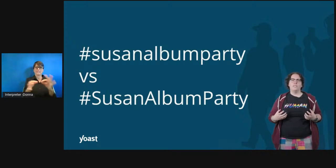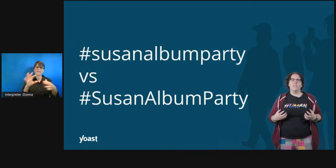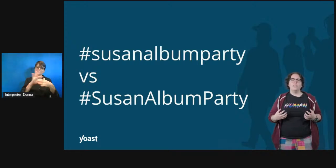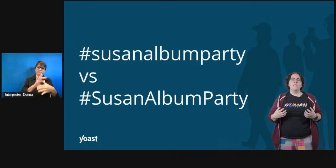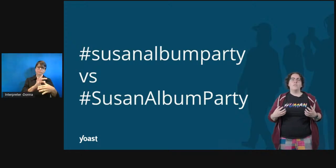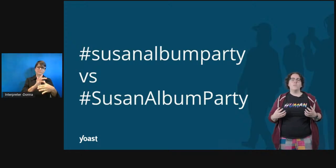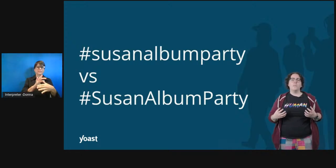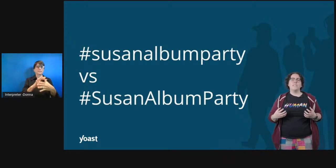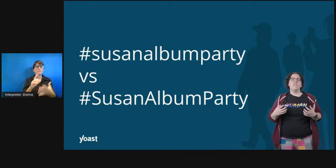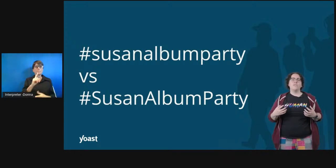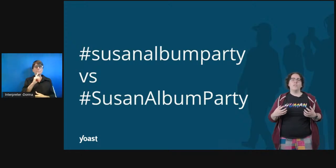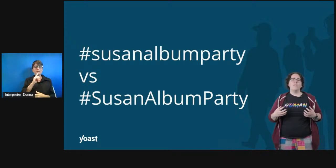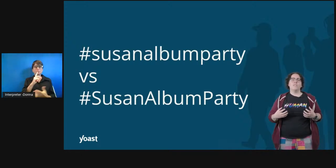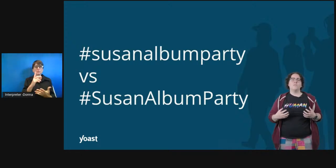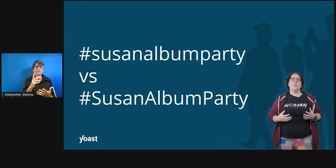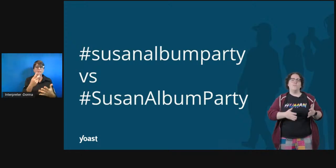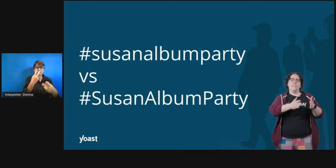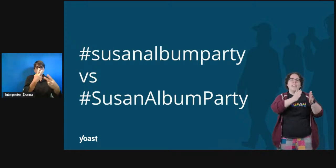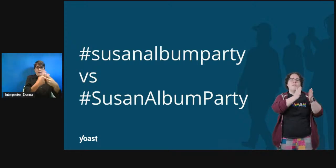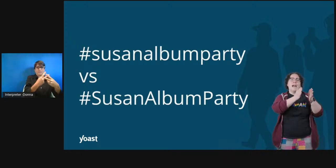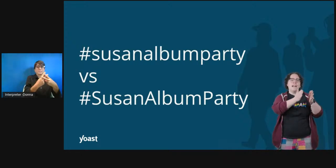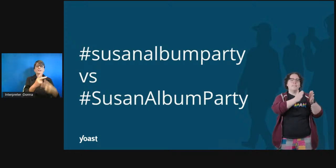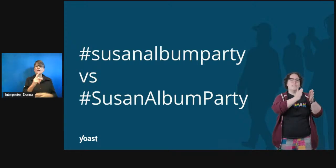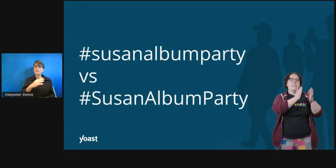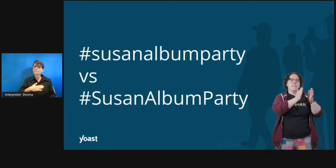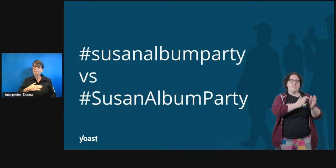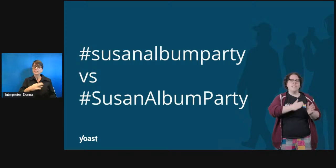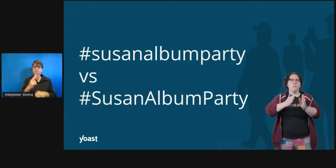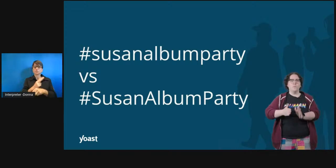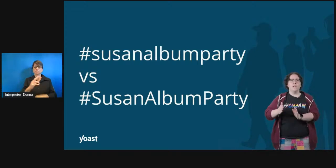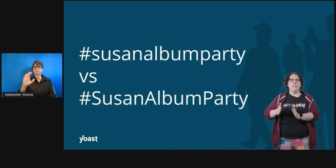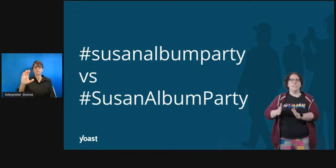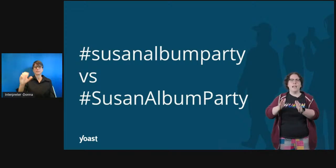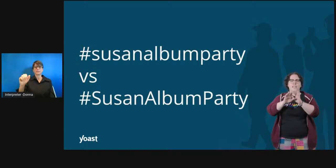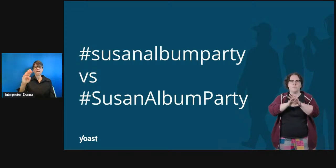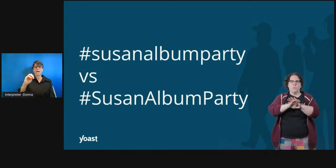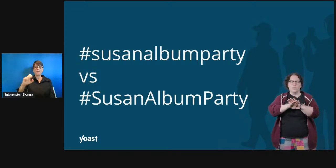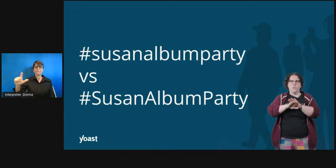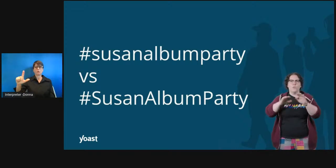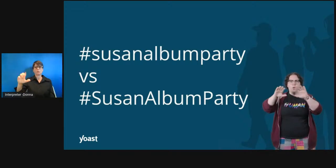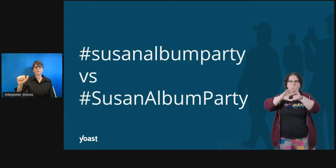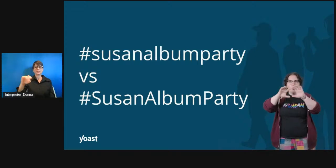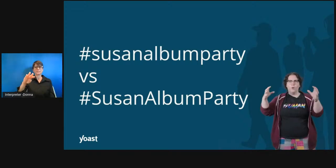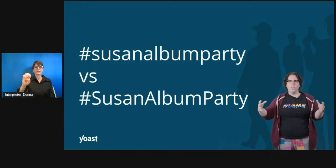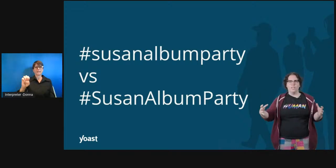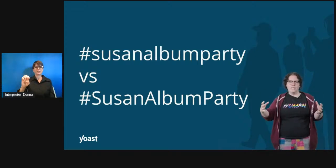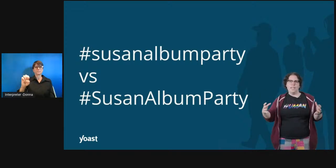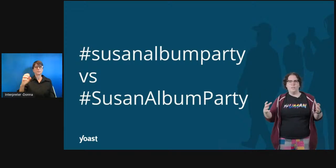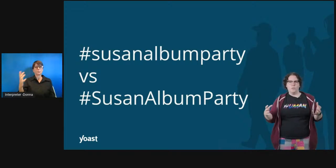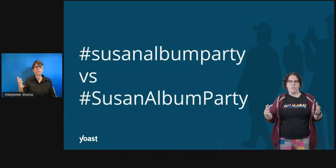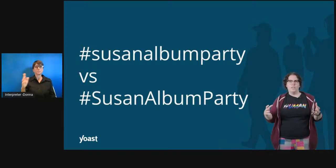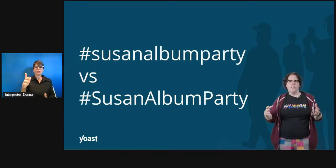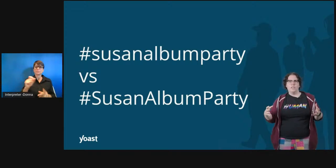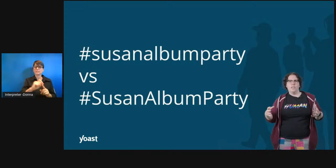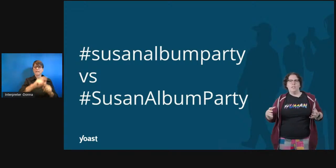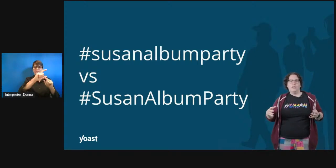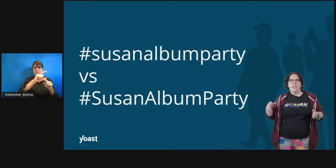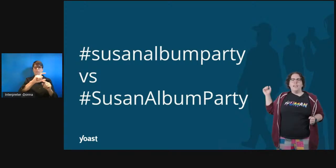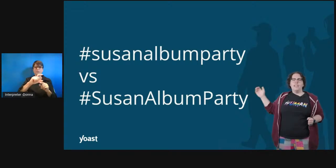please use camelCase which is capitalizing each word in the attack which help the word to brief when it comes to Assistive Technologies.